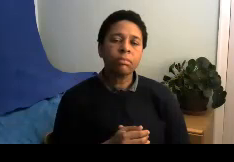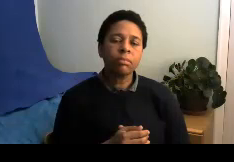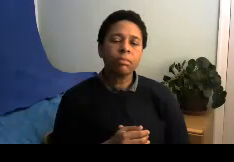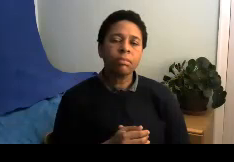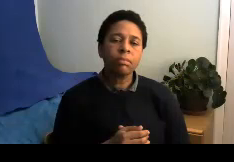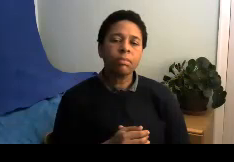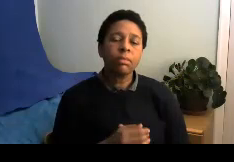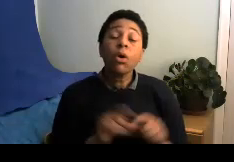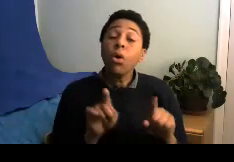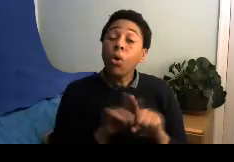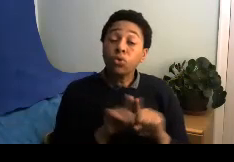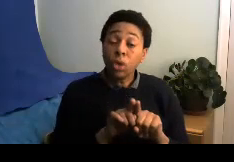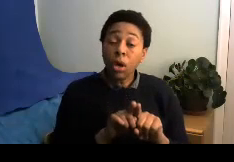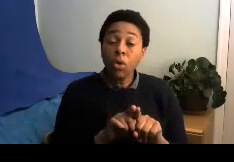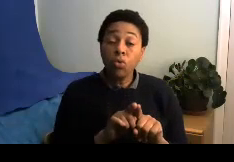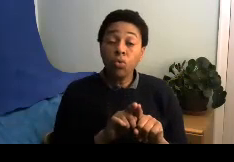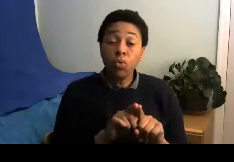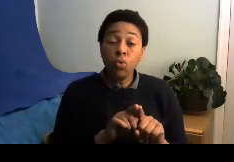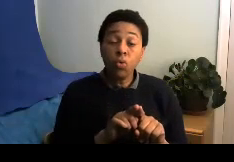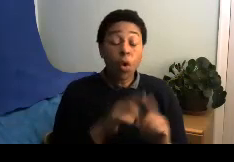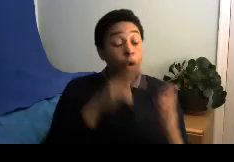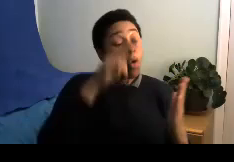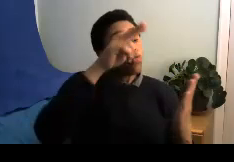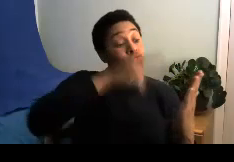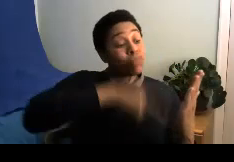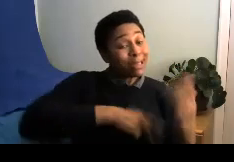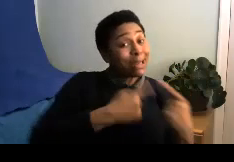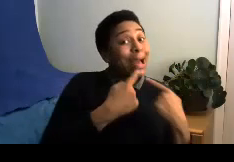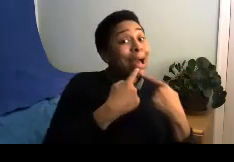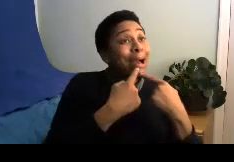read your work aloud, even if you think it's finished. Because